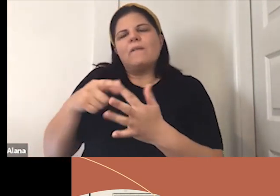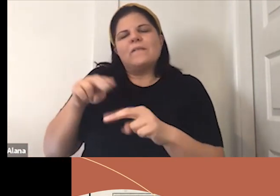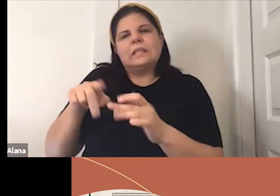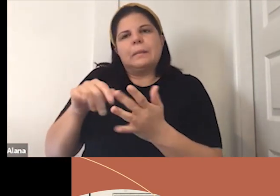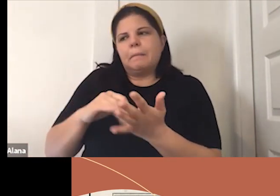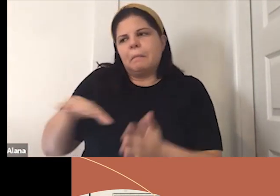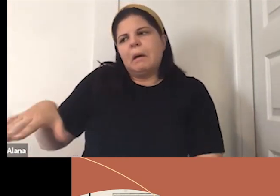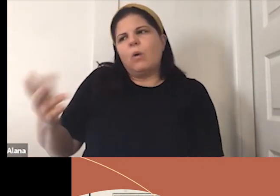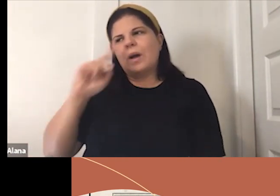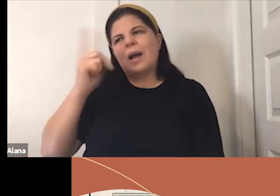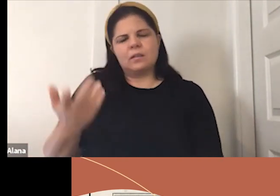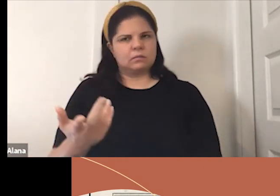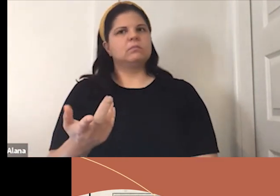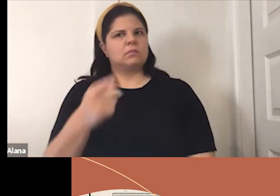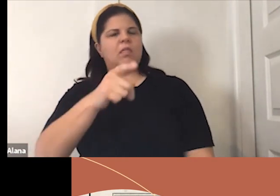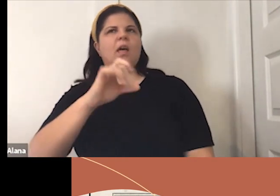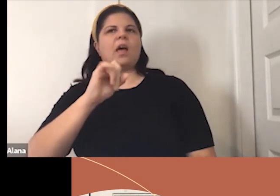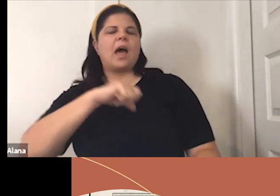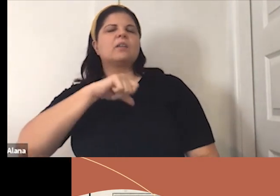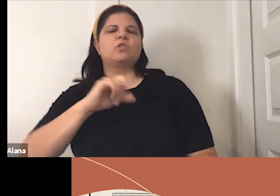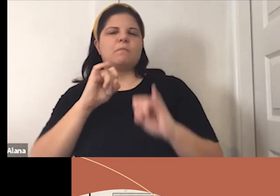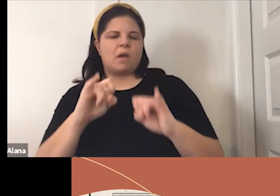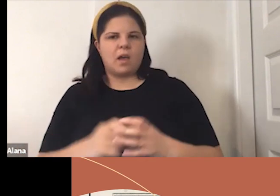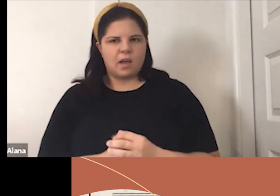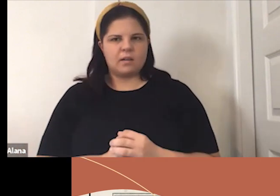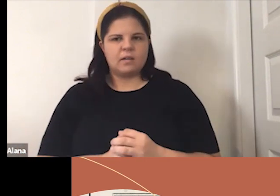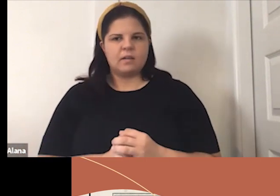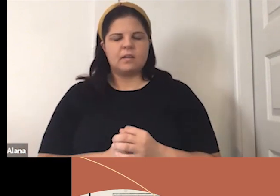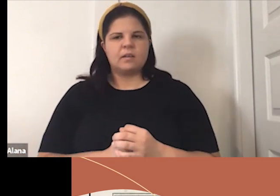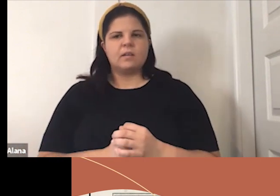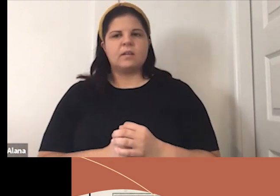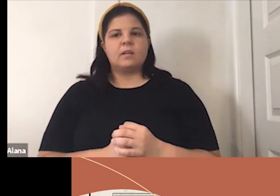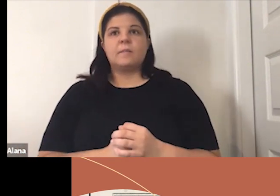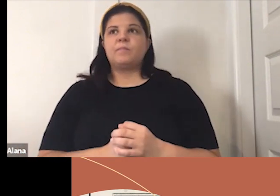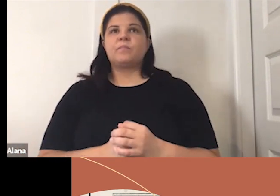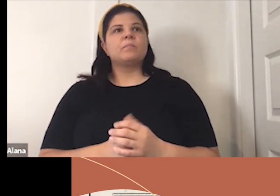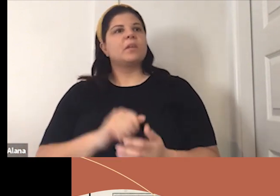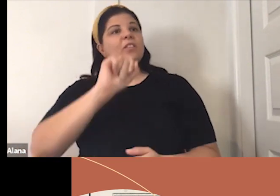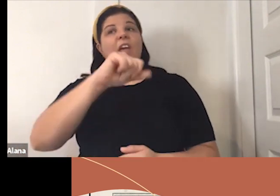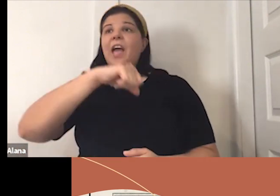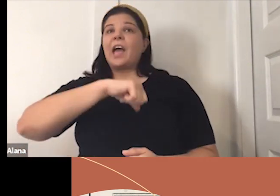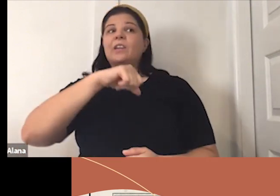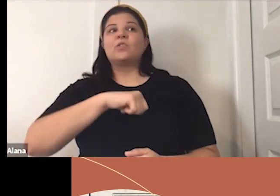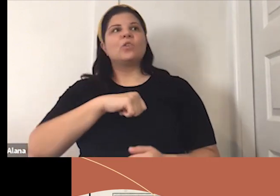When, if it wasn't tore the attitude, I'd probably be able to do perfectly fine, thank